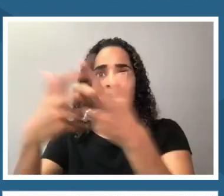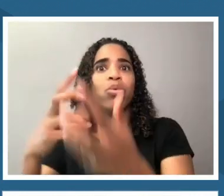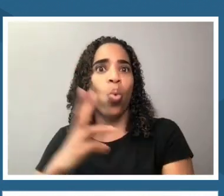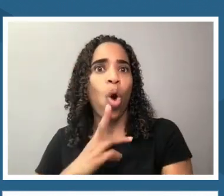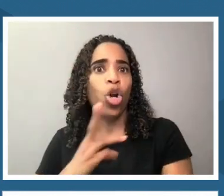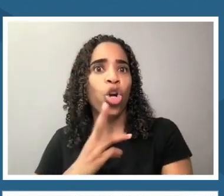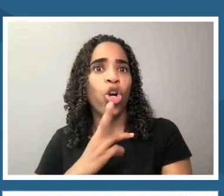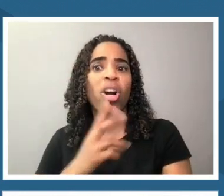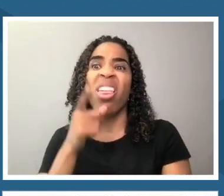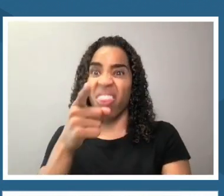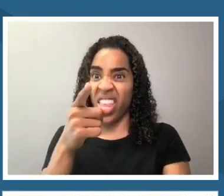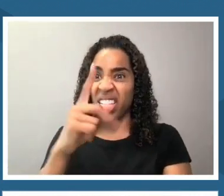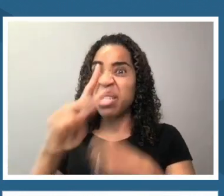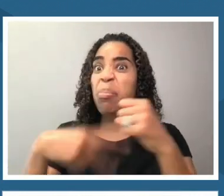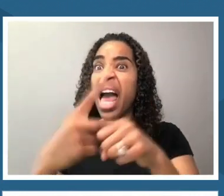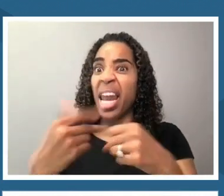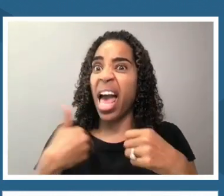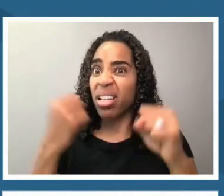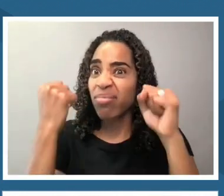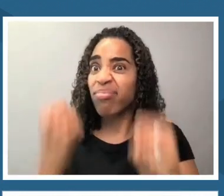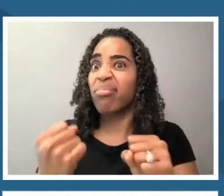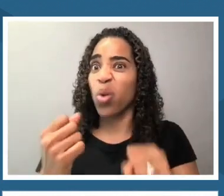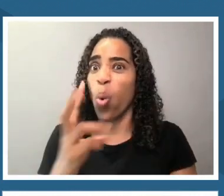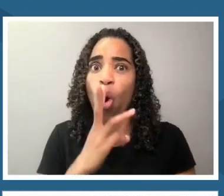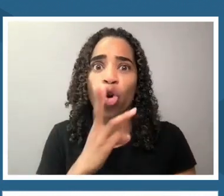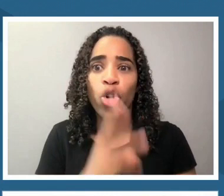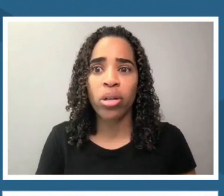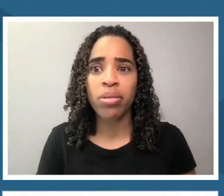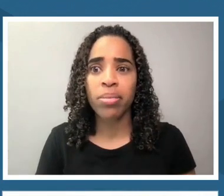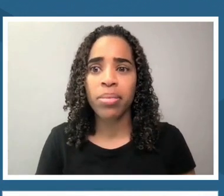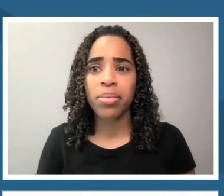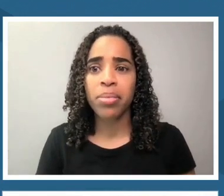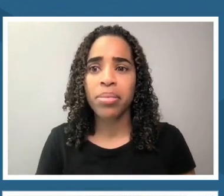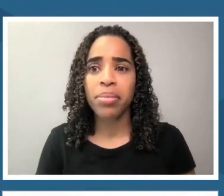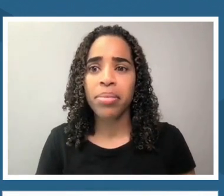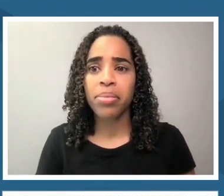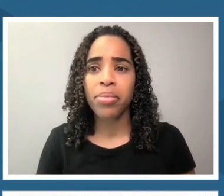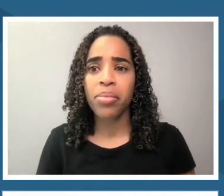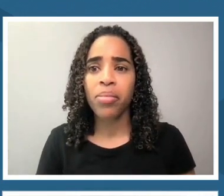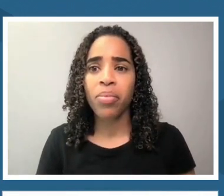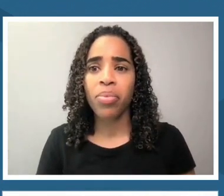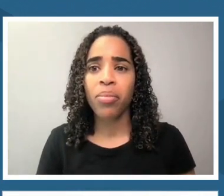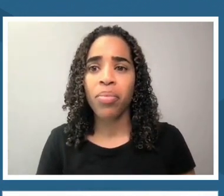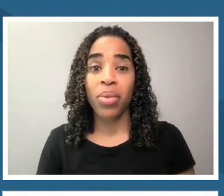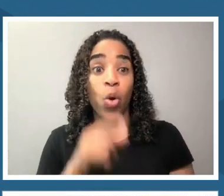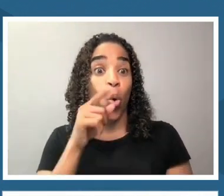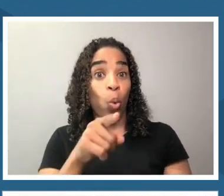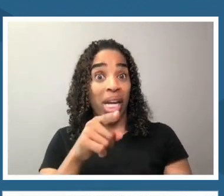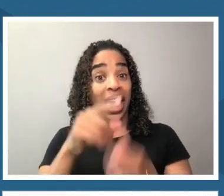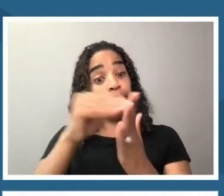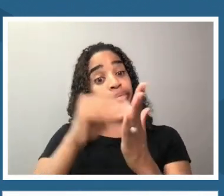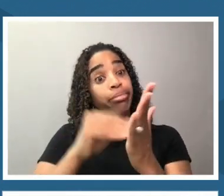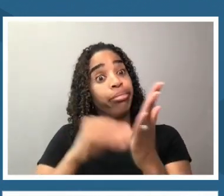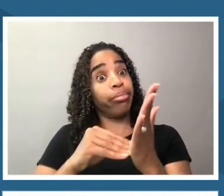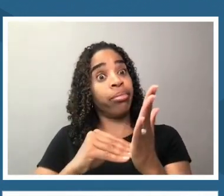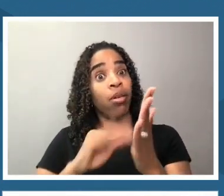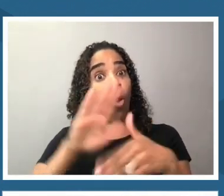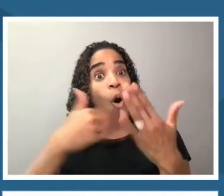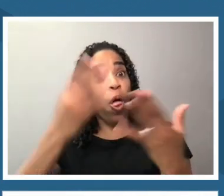lot of water and we did this in like not even two days